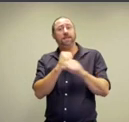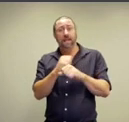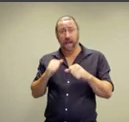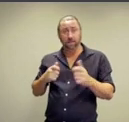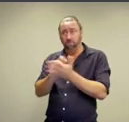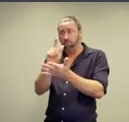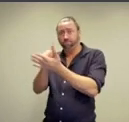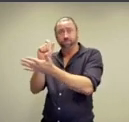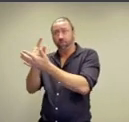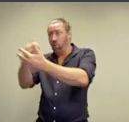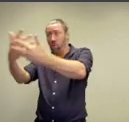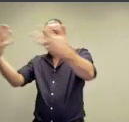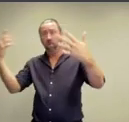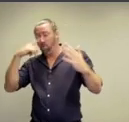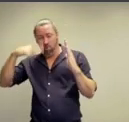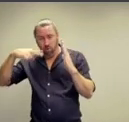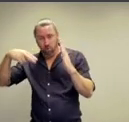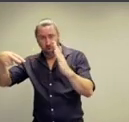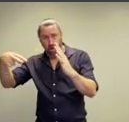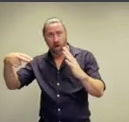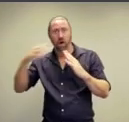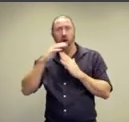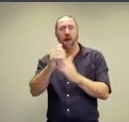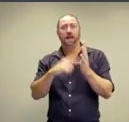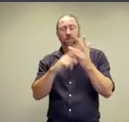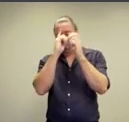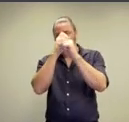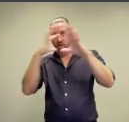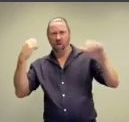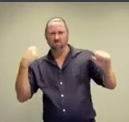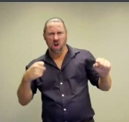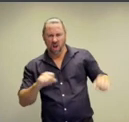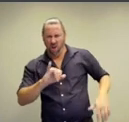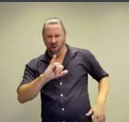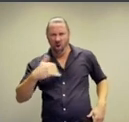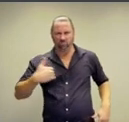in American cultural, you know, popular imagination, a new monster was created